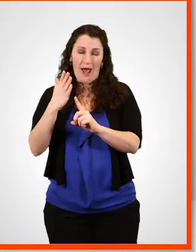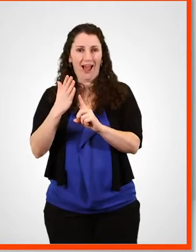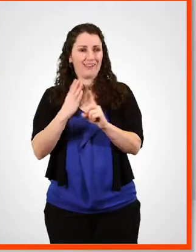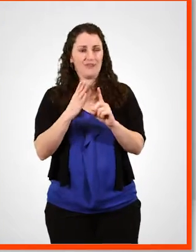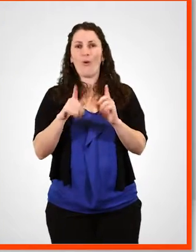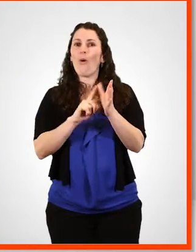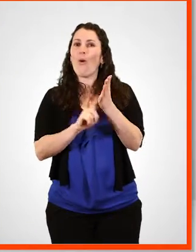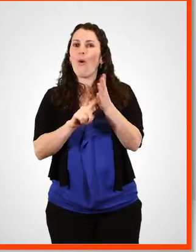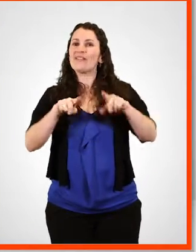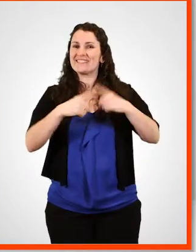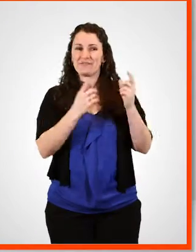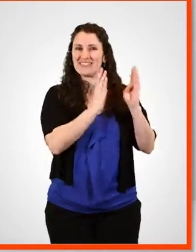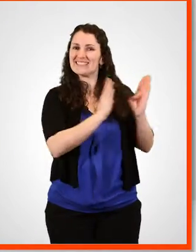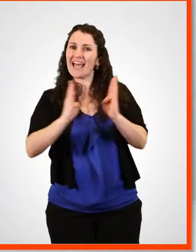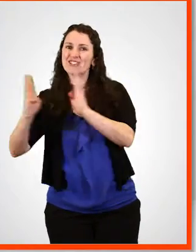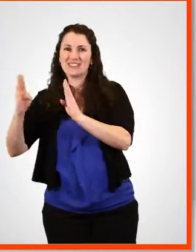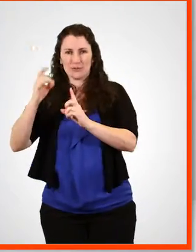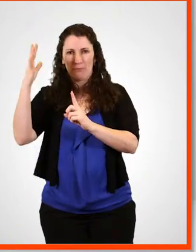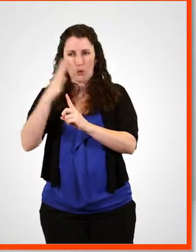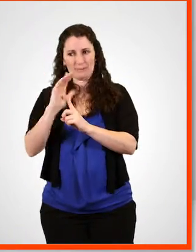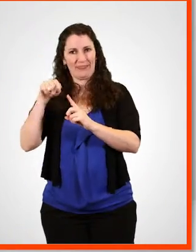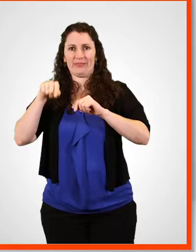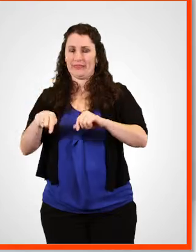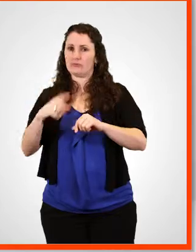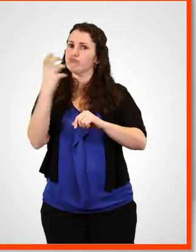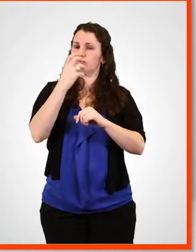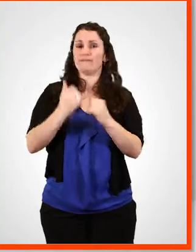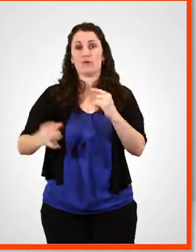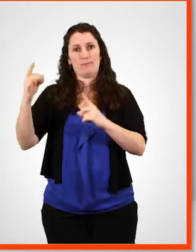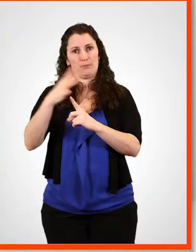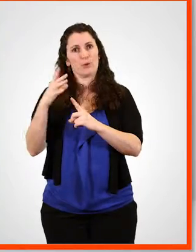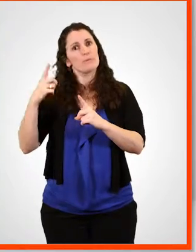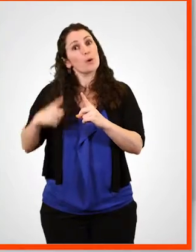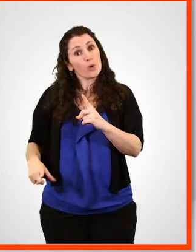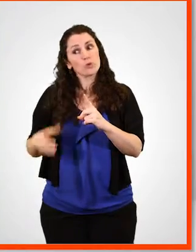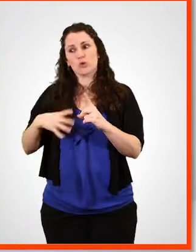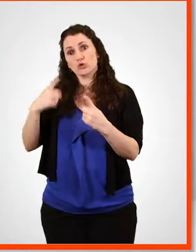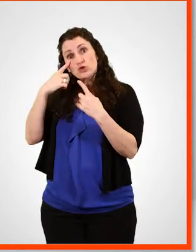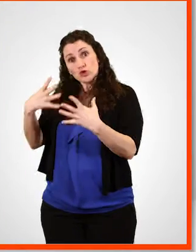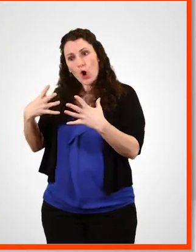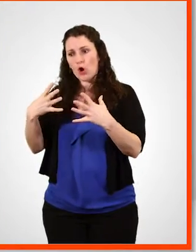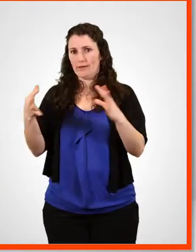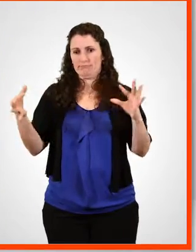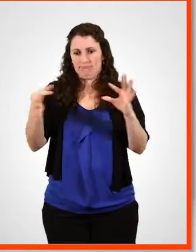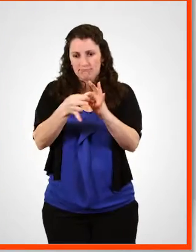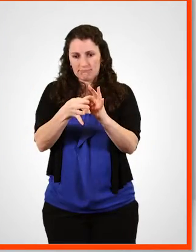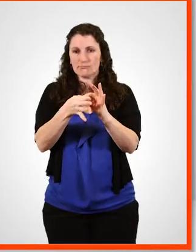but here is where you're really making that link between talk and text. So you've heard us speak about in previous presentations